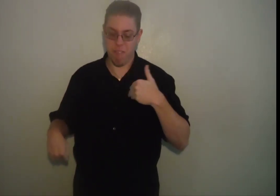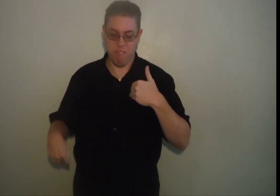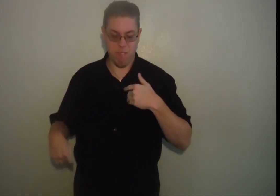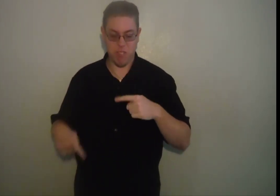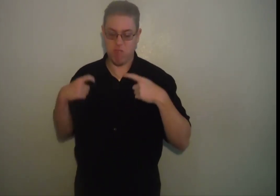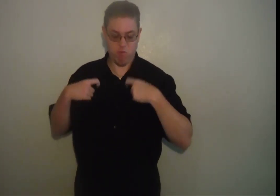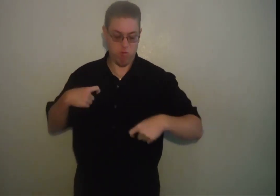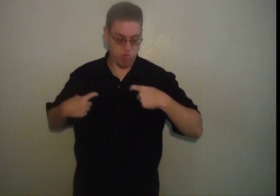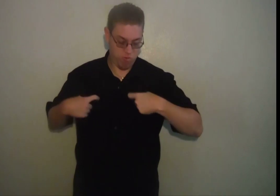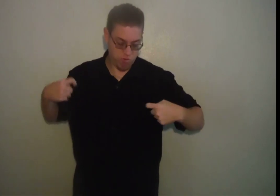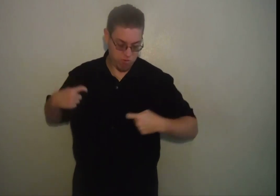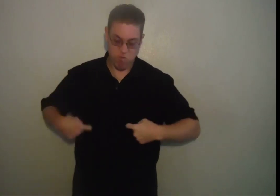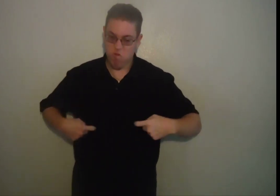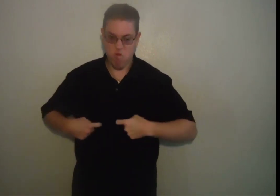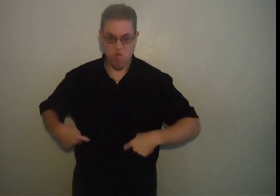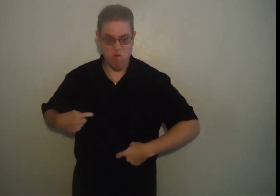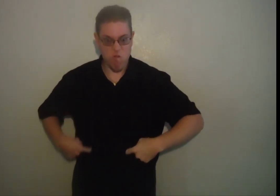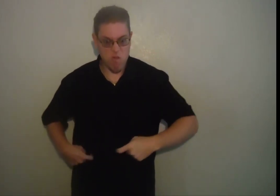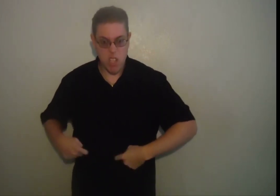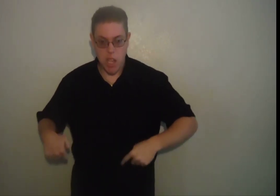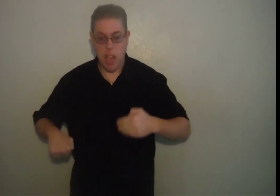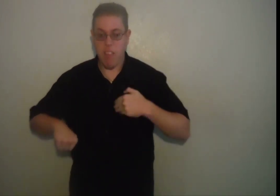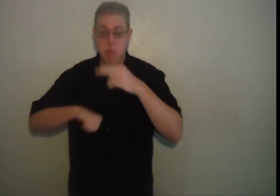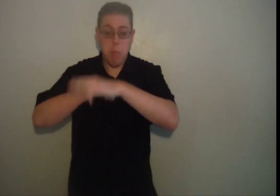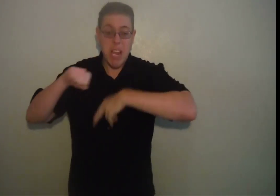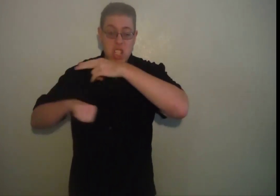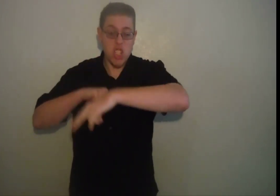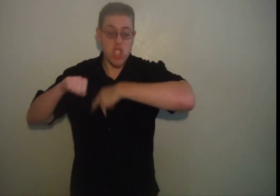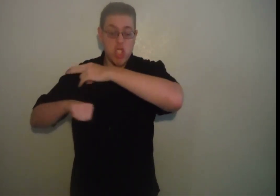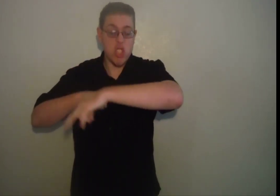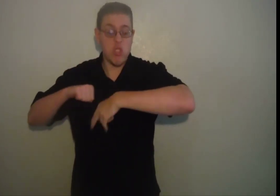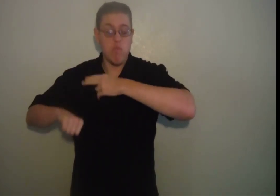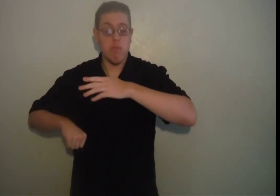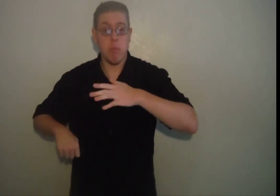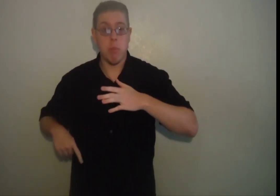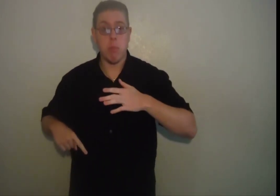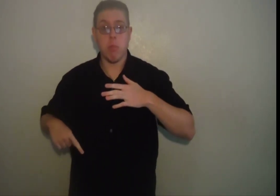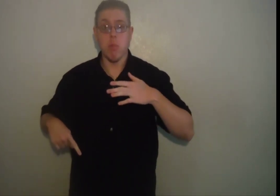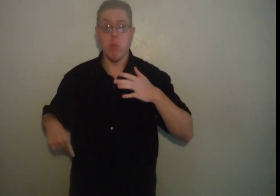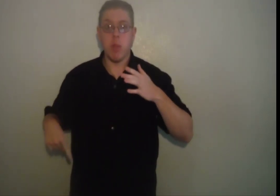I had scratches and bandages on my skin